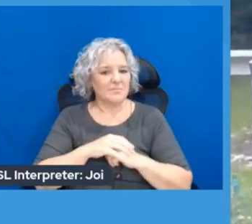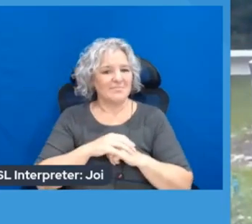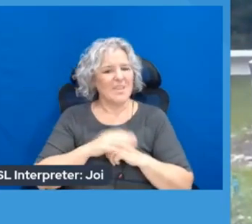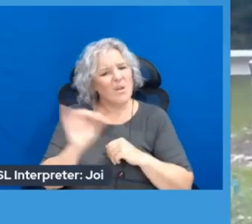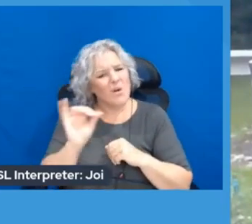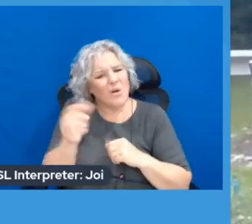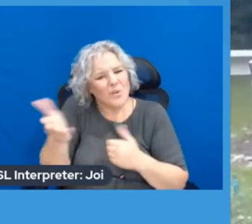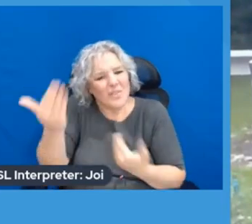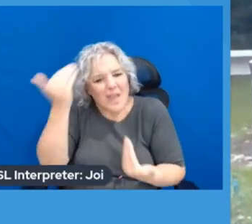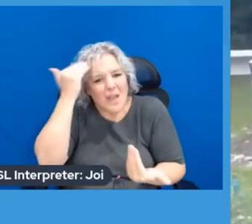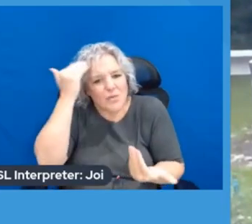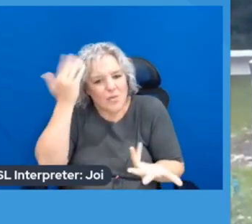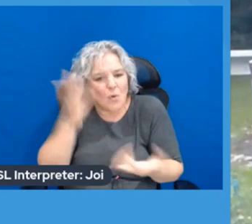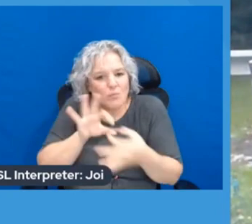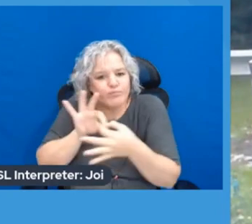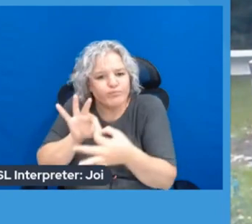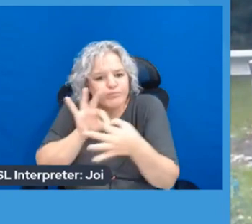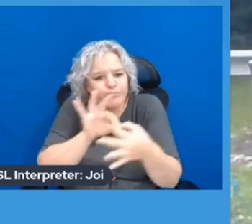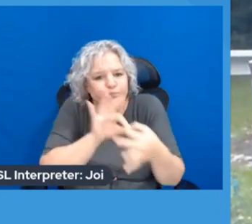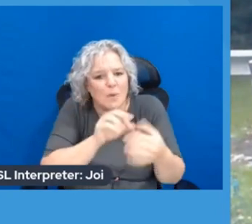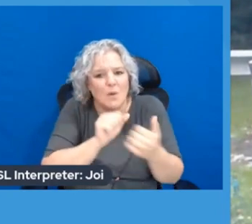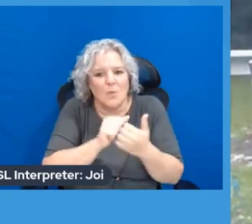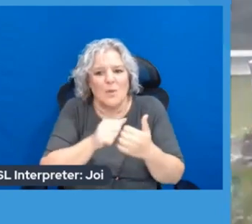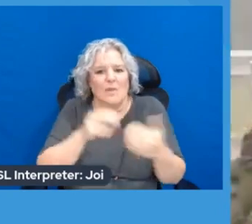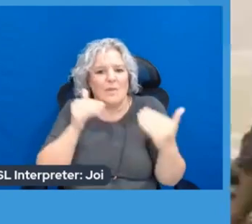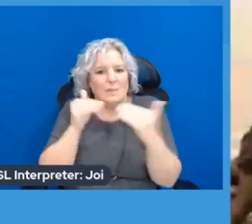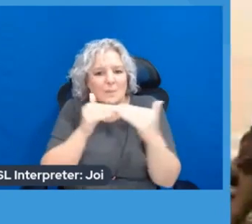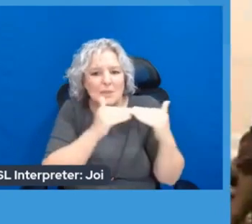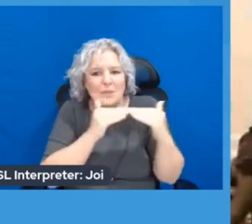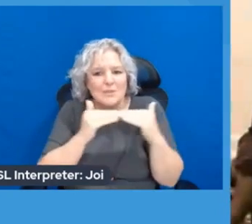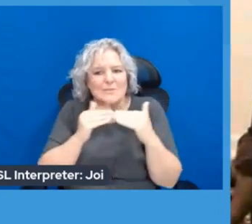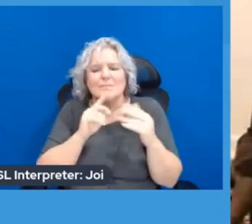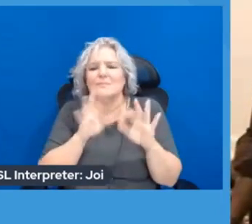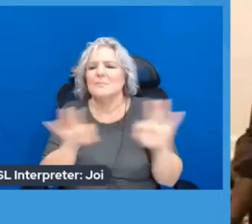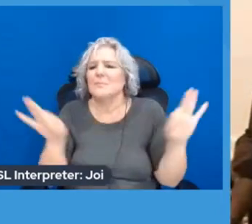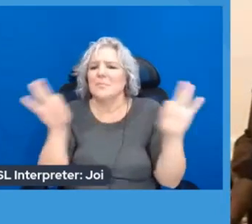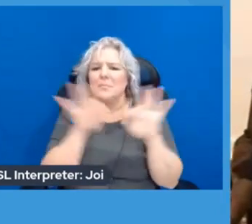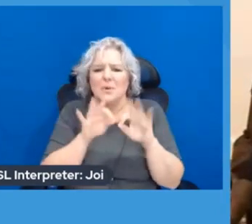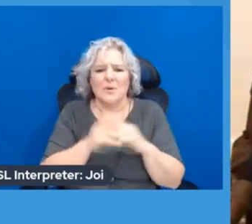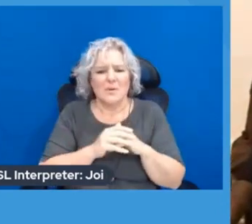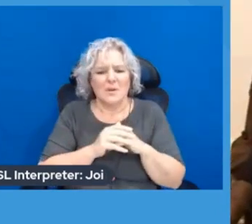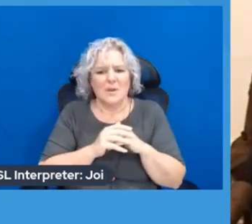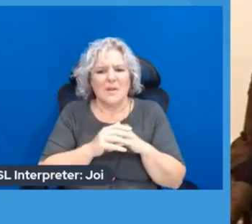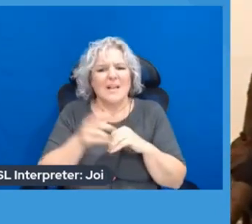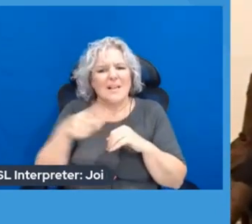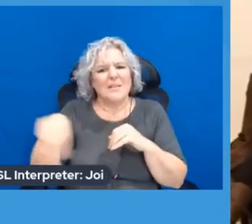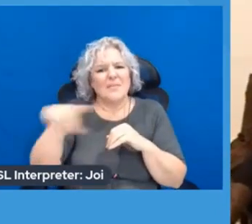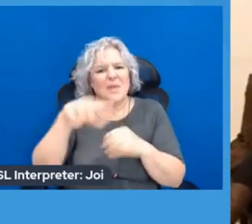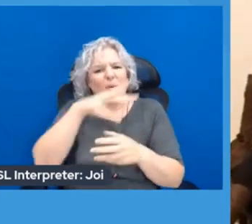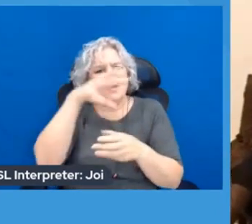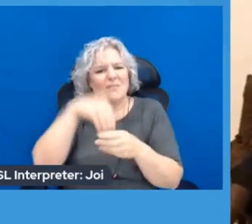having relationships with our job alike peers is critical. I think they were doing these leadership meetings